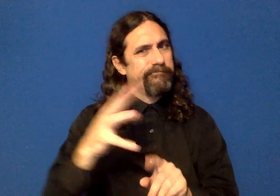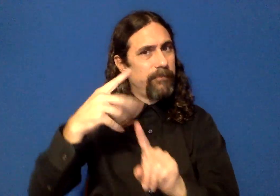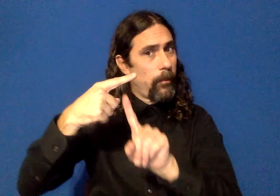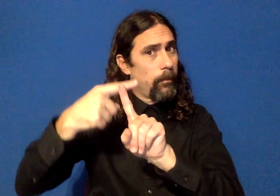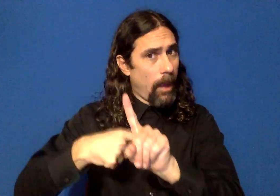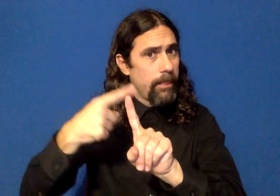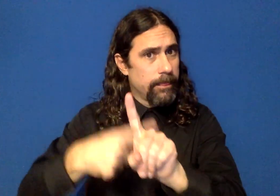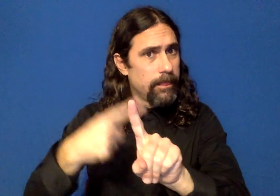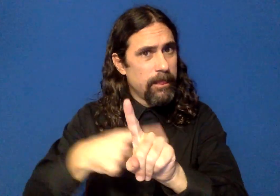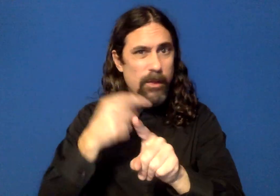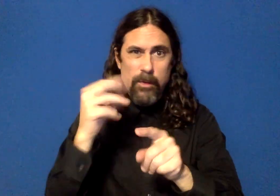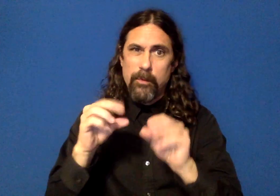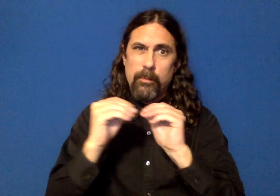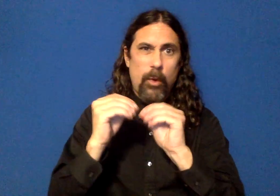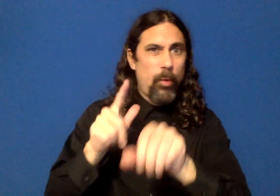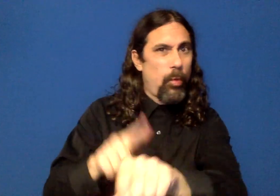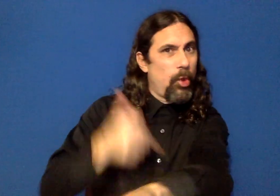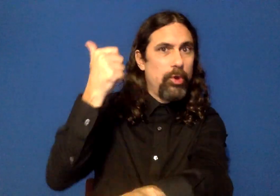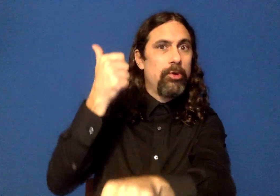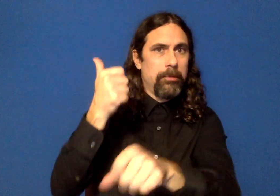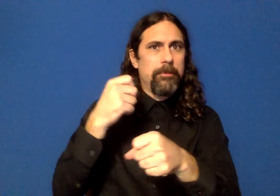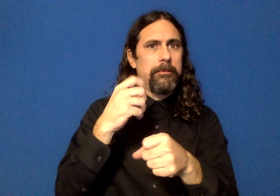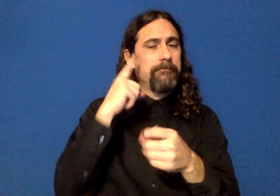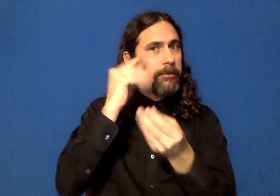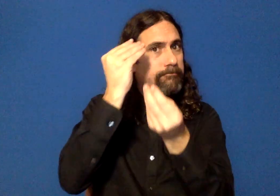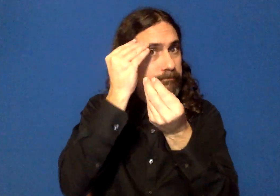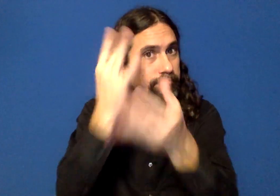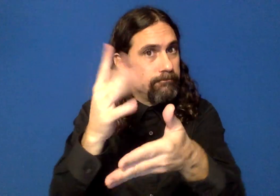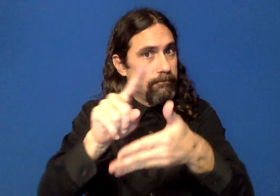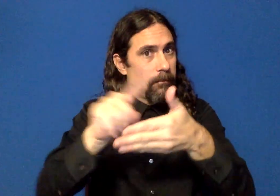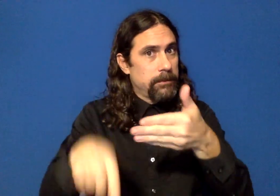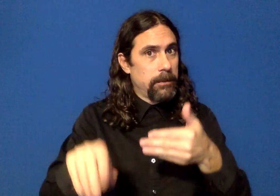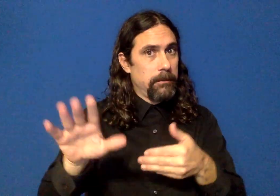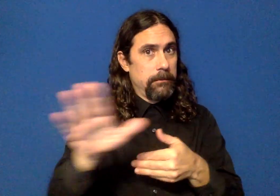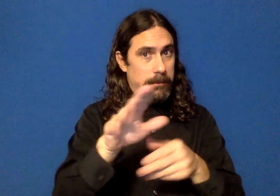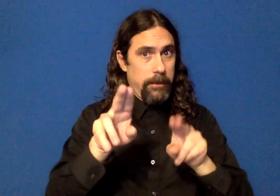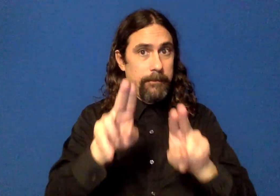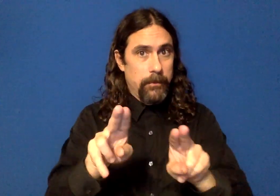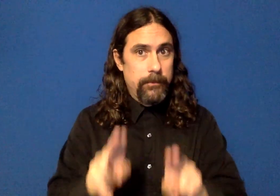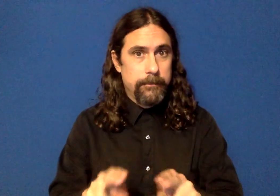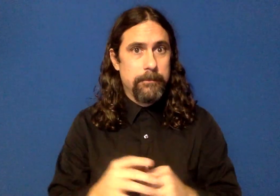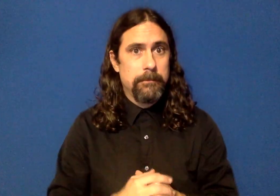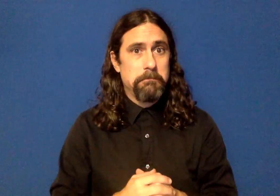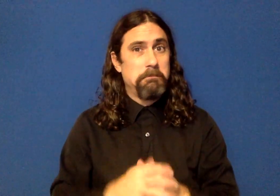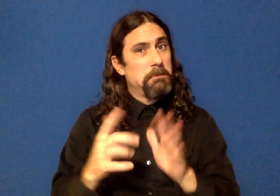If you aren t selected or don t hear back, keep searching for other apartments and apply when you are ready.